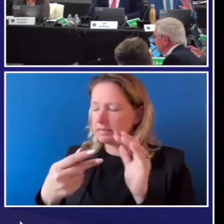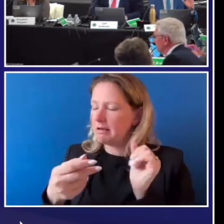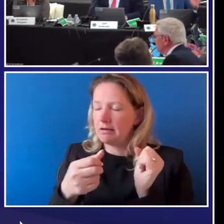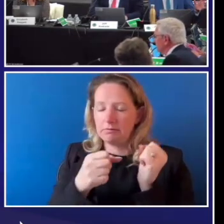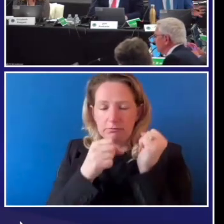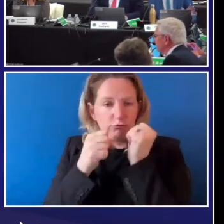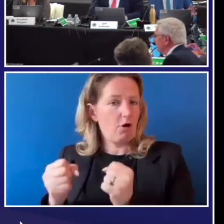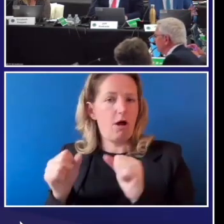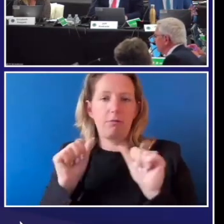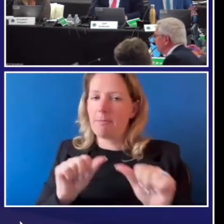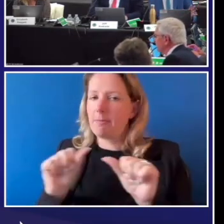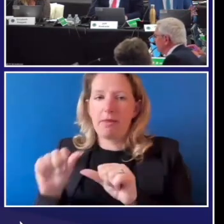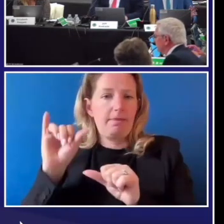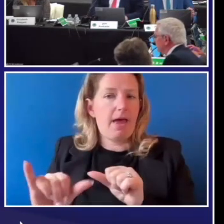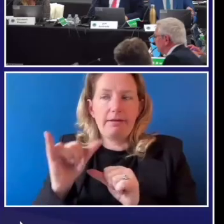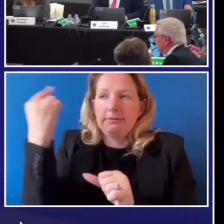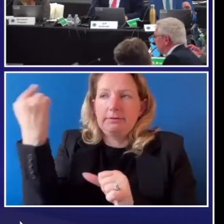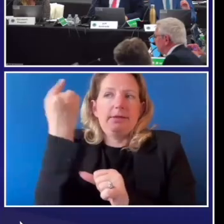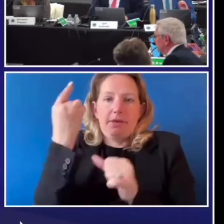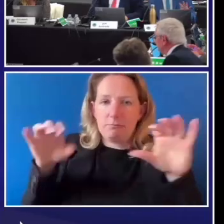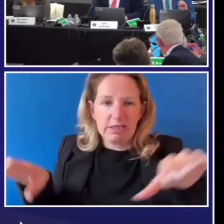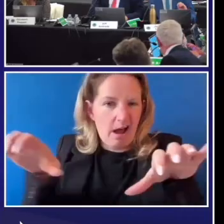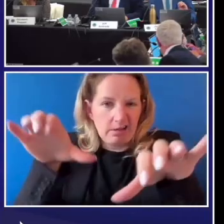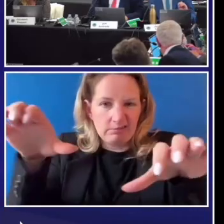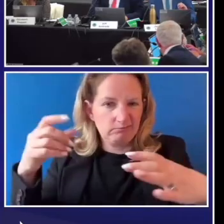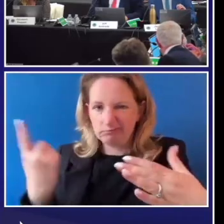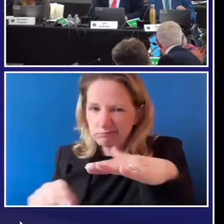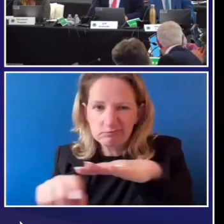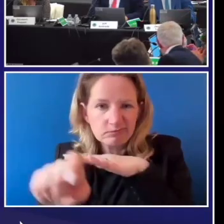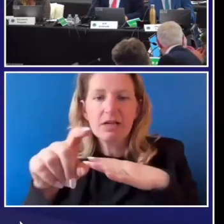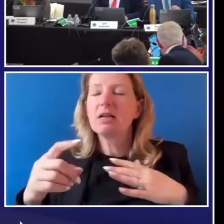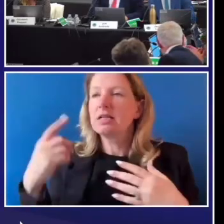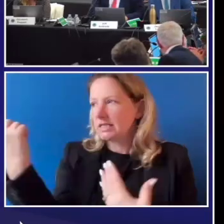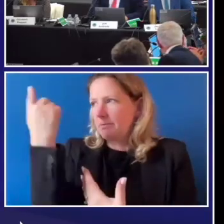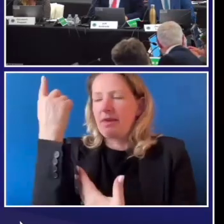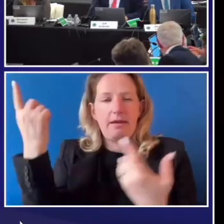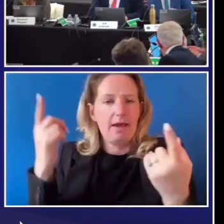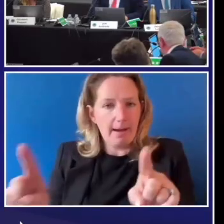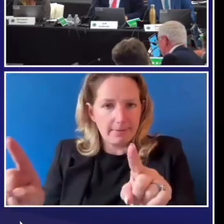the factors in the administrative record that it's highly probable that it took some action in violation of the